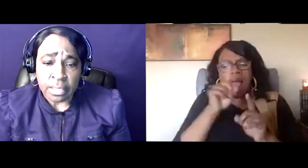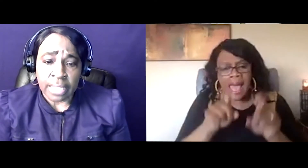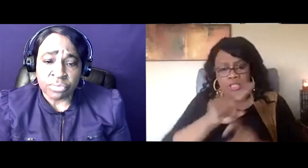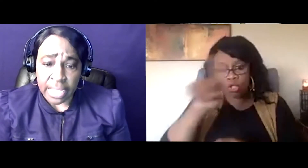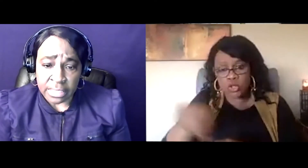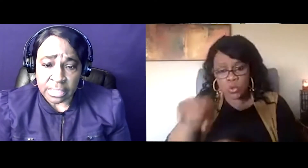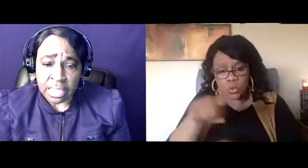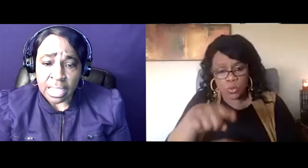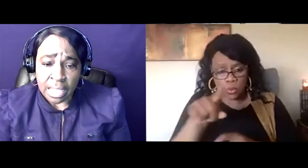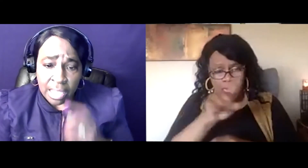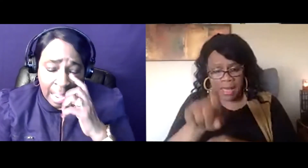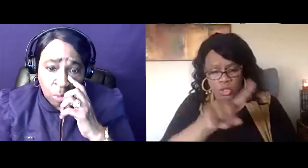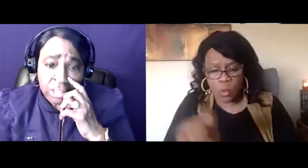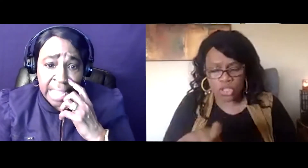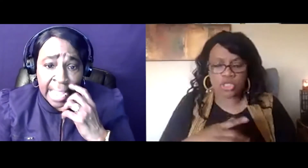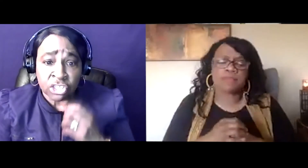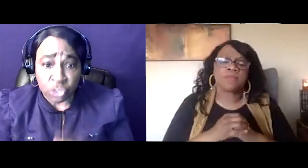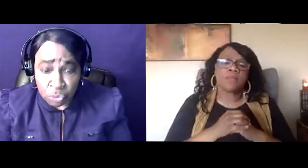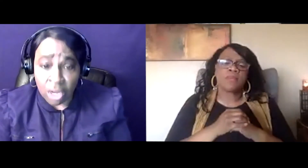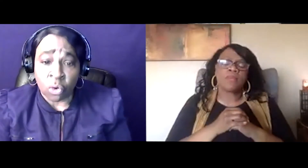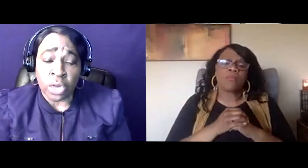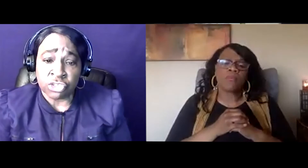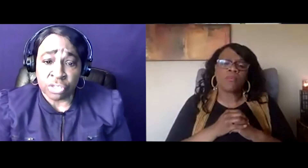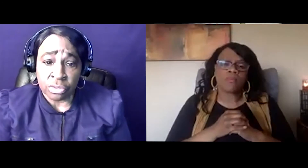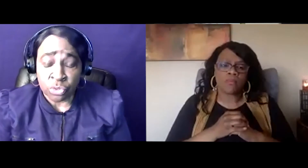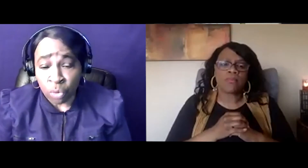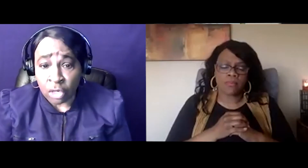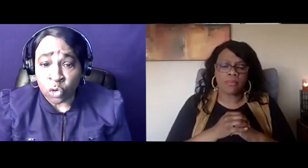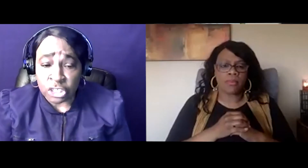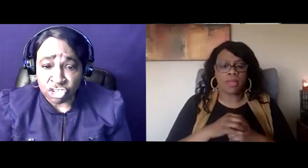And yes, I want to ask you a question, you all a question.